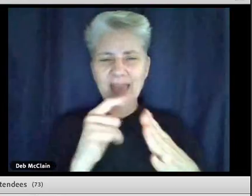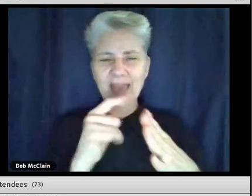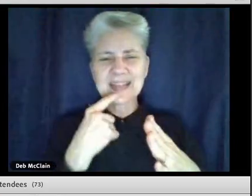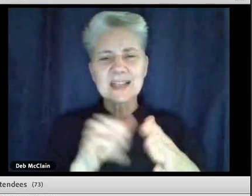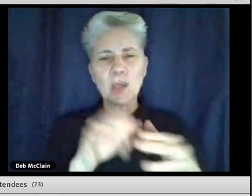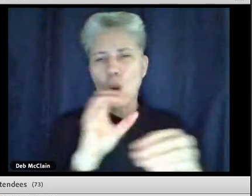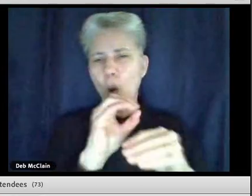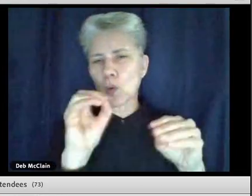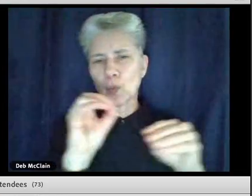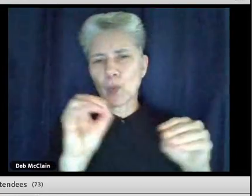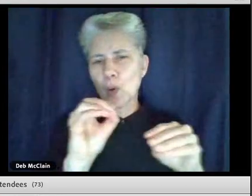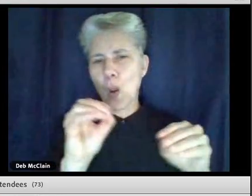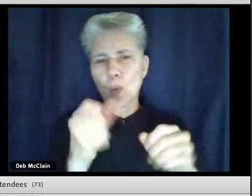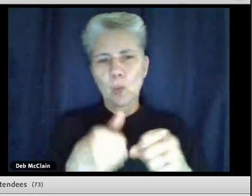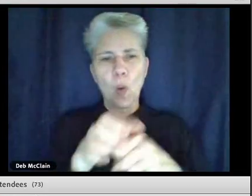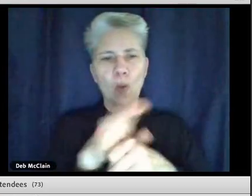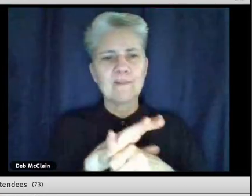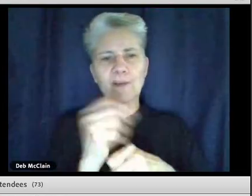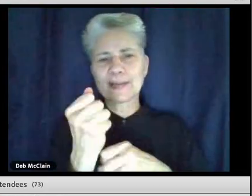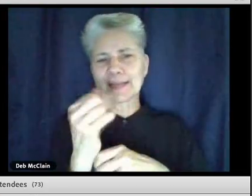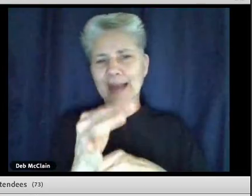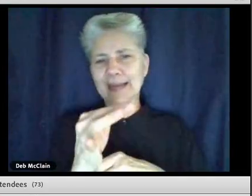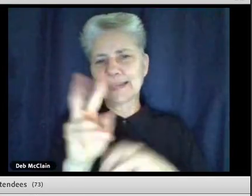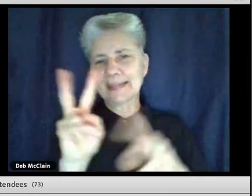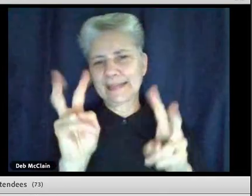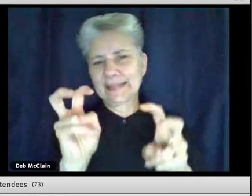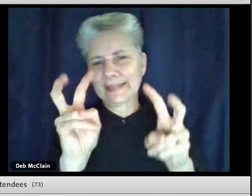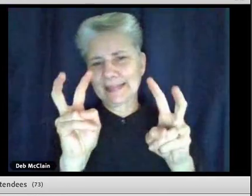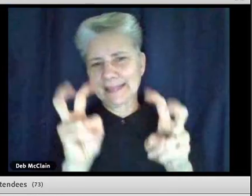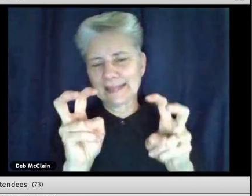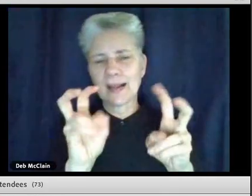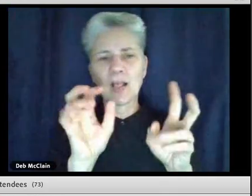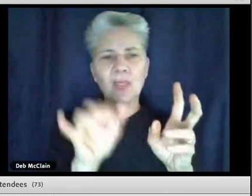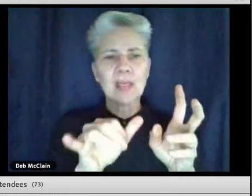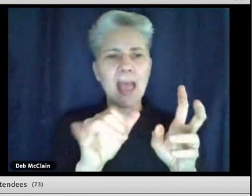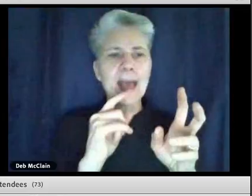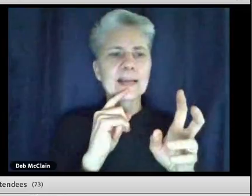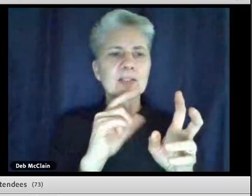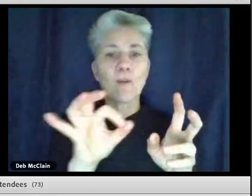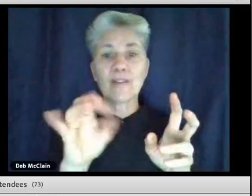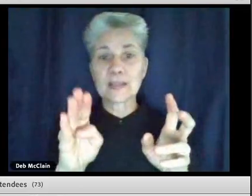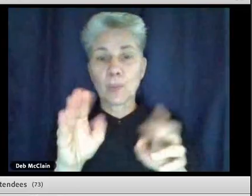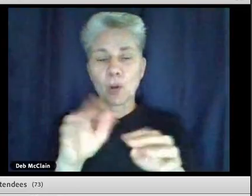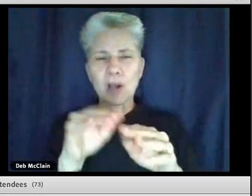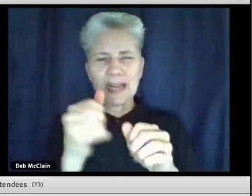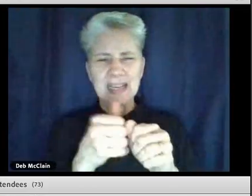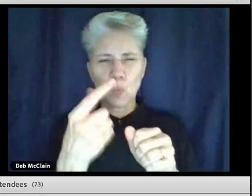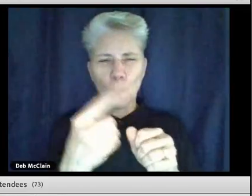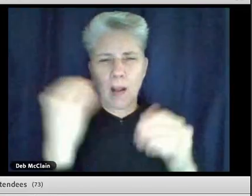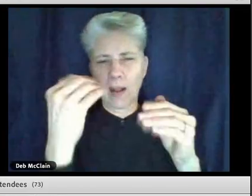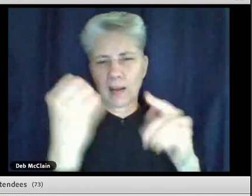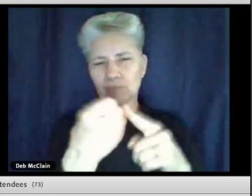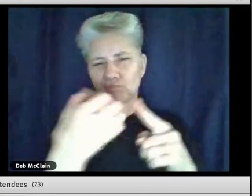So there are -- This is one that says, "There is no coronavirus 19 virus."